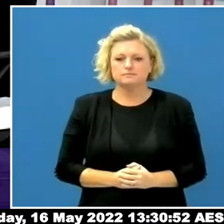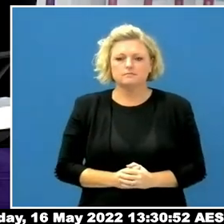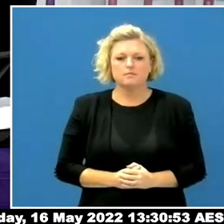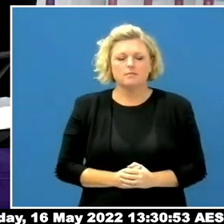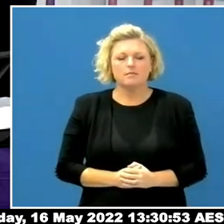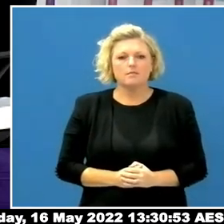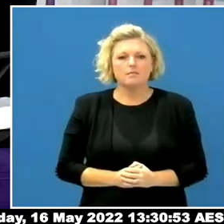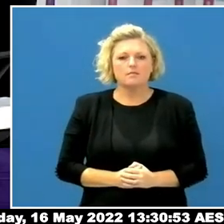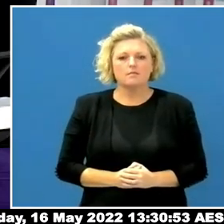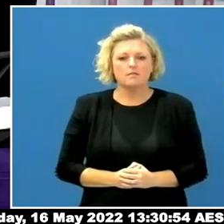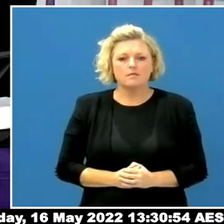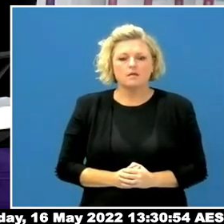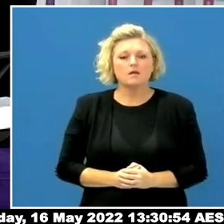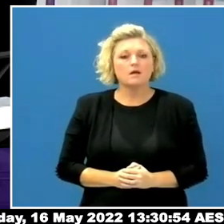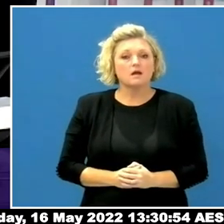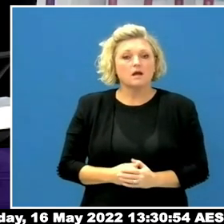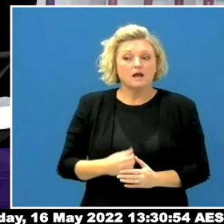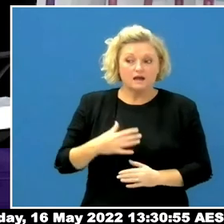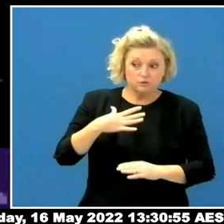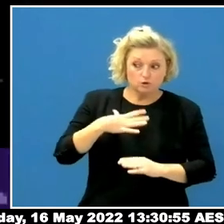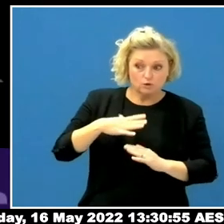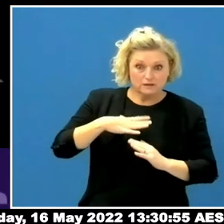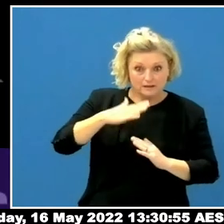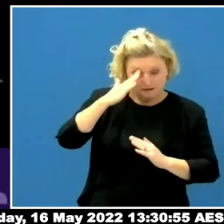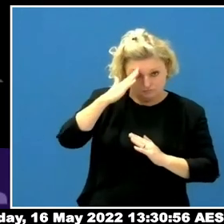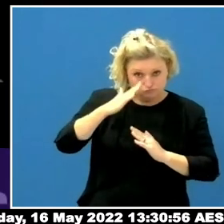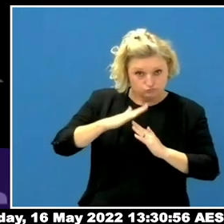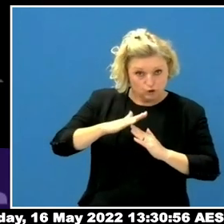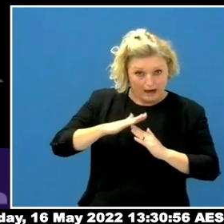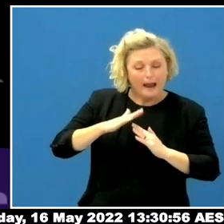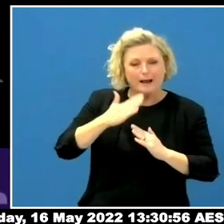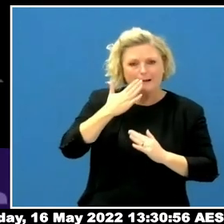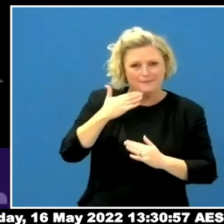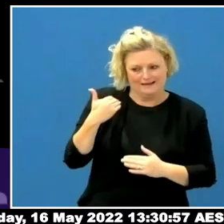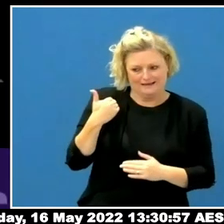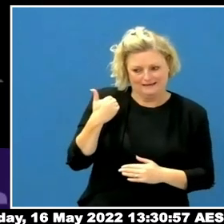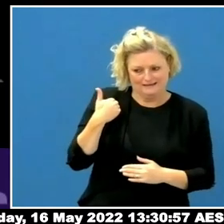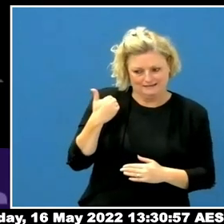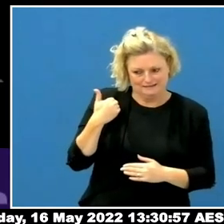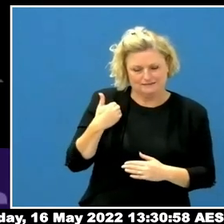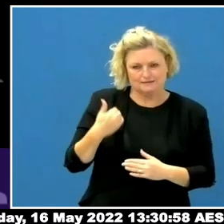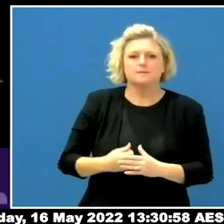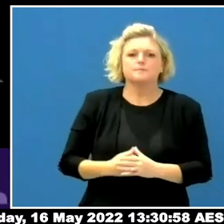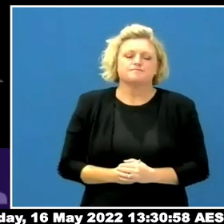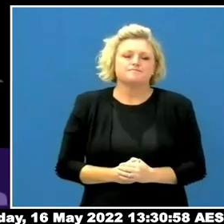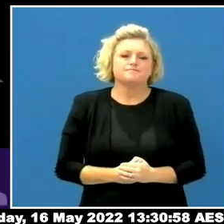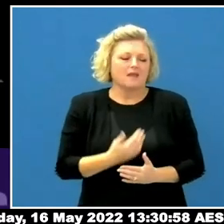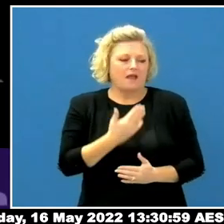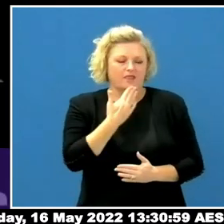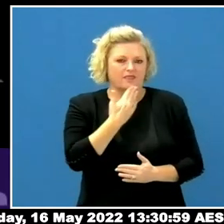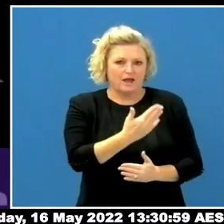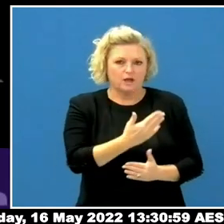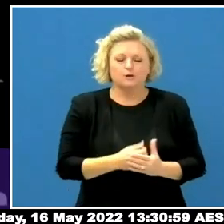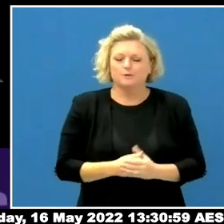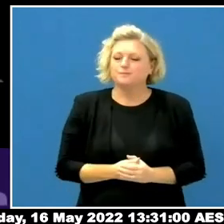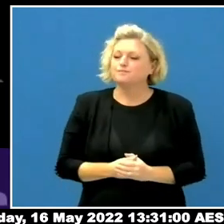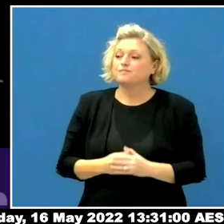Thank you. MR FOGARTY: Thank you, Chair. Lilly, can I start by asking some questions about Simon.